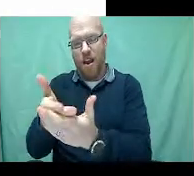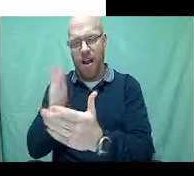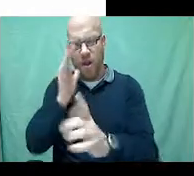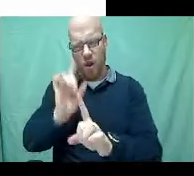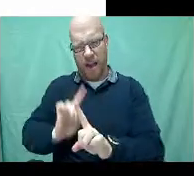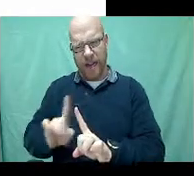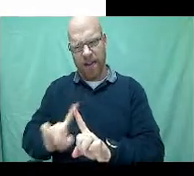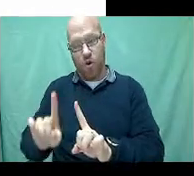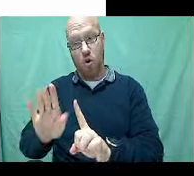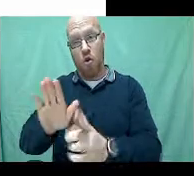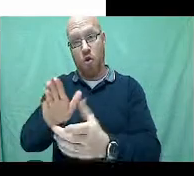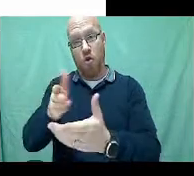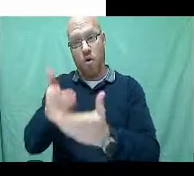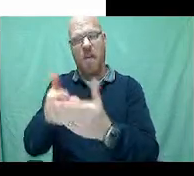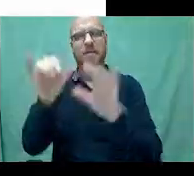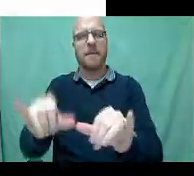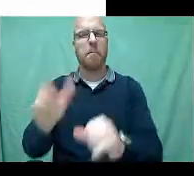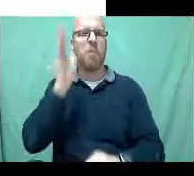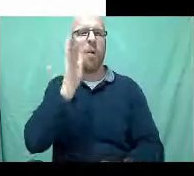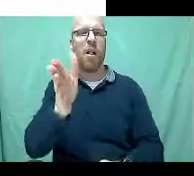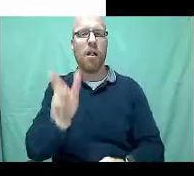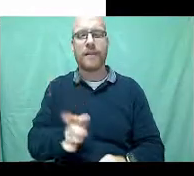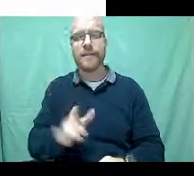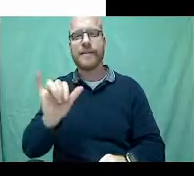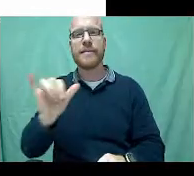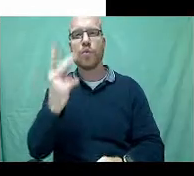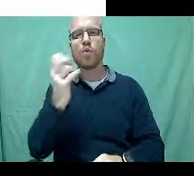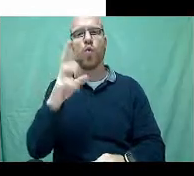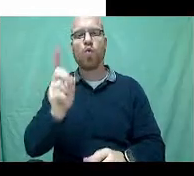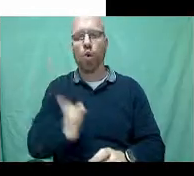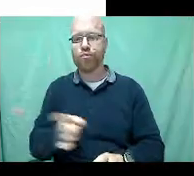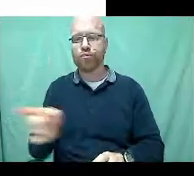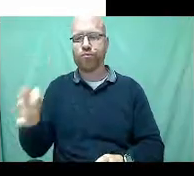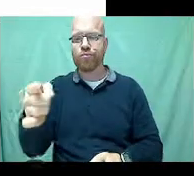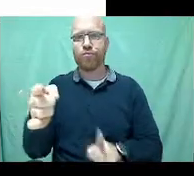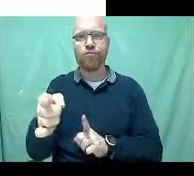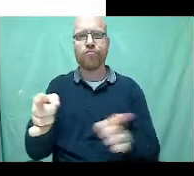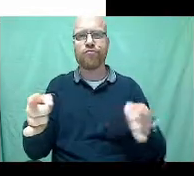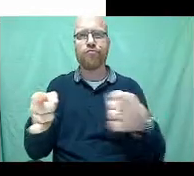It's like having 2 different roads going to the same place, you're going to get to the same place, you're just going